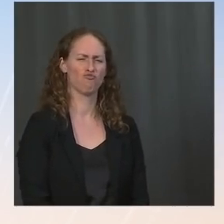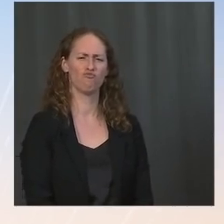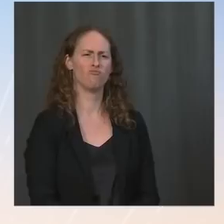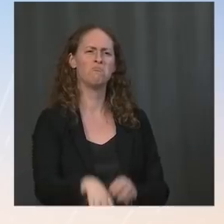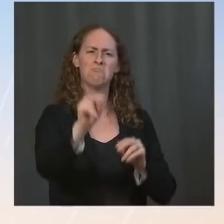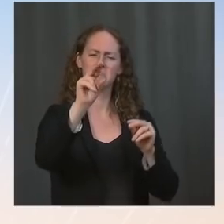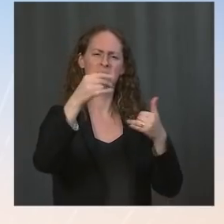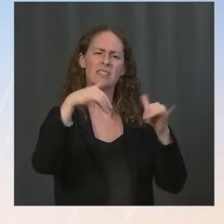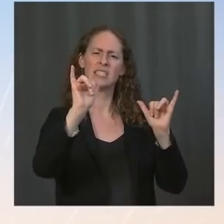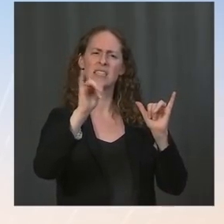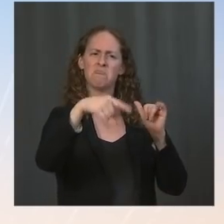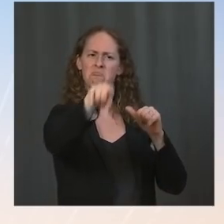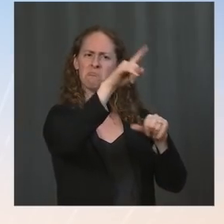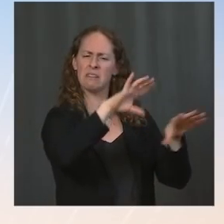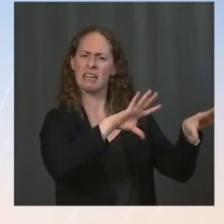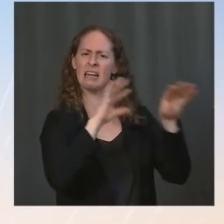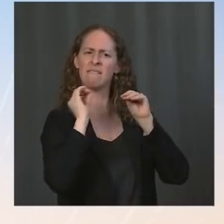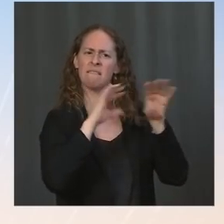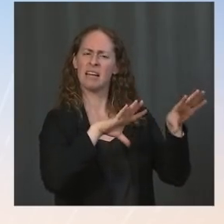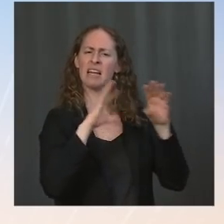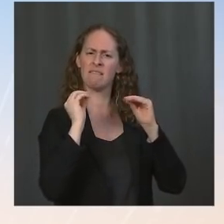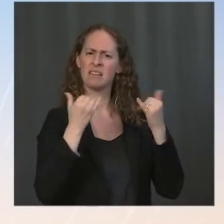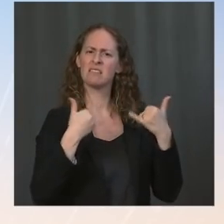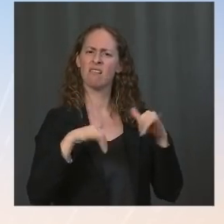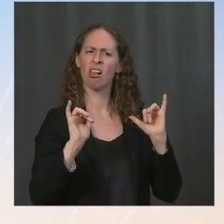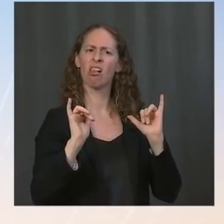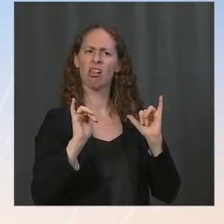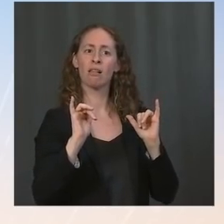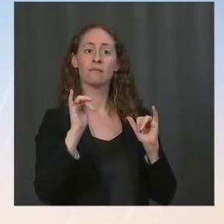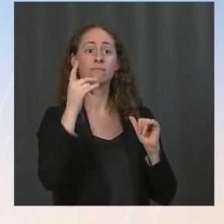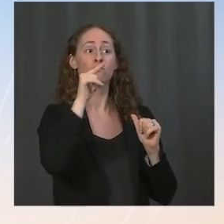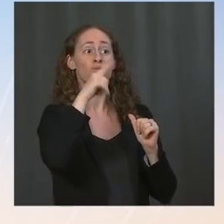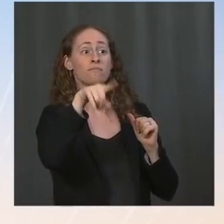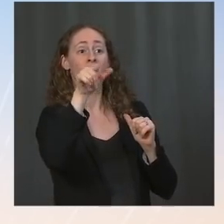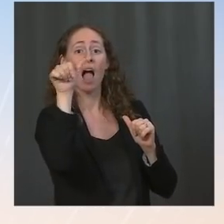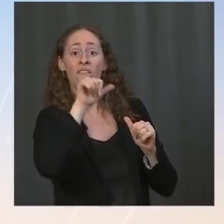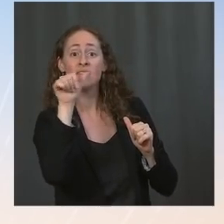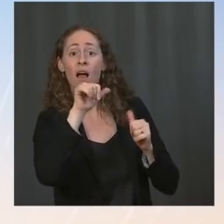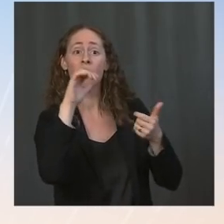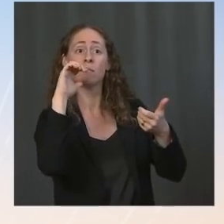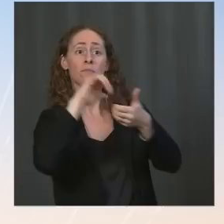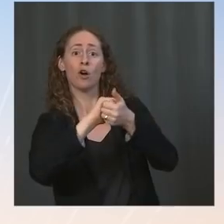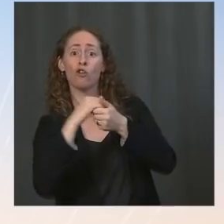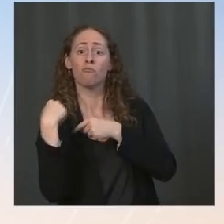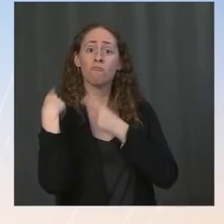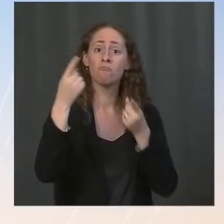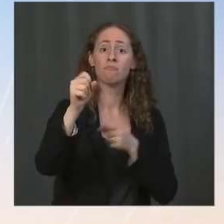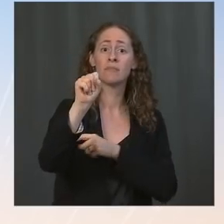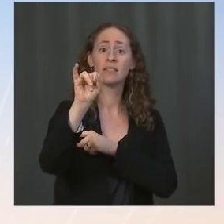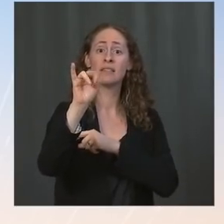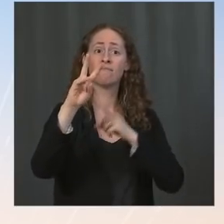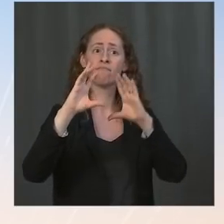to evacuate Afghan partners and other applicants. Go ahead. The Press: As the U.S. -- first of all, it's approaching midnight,